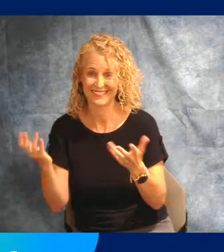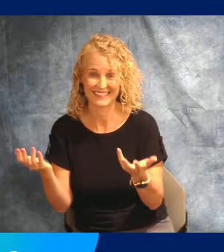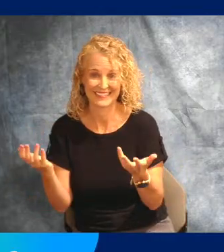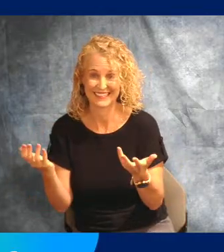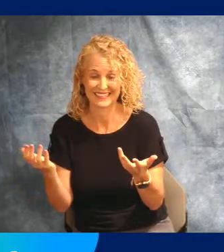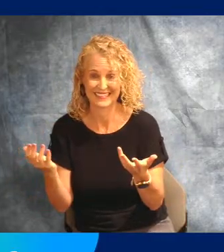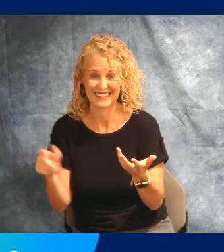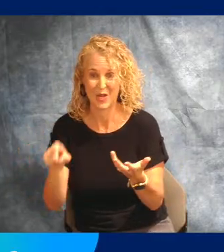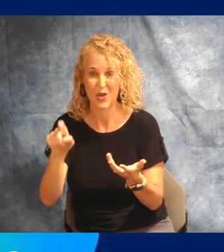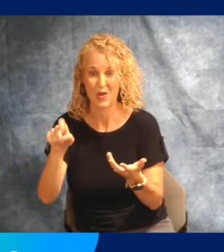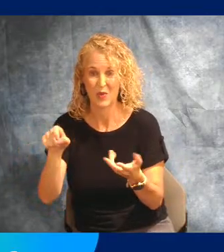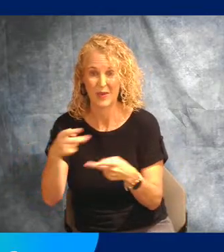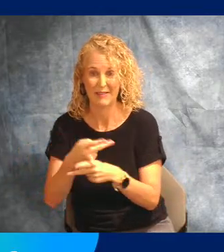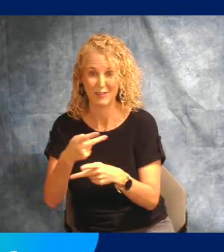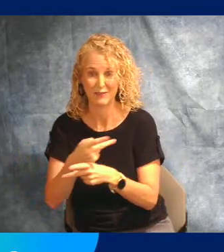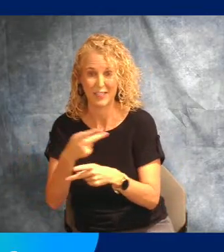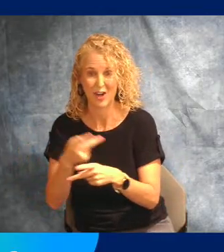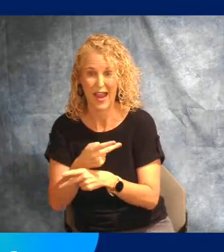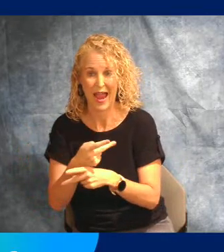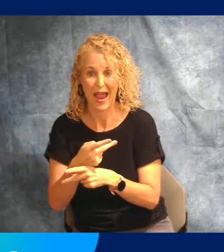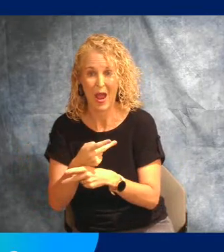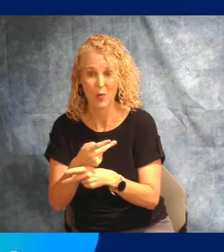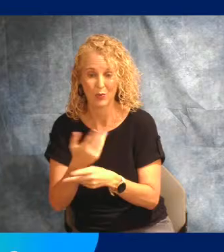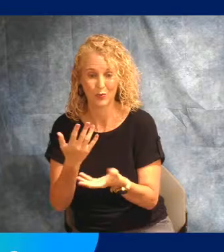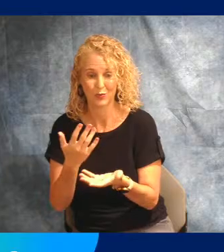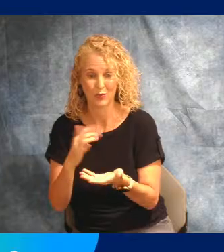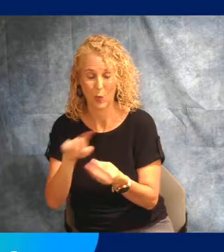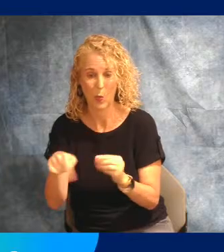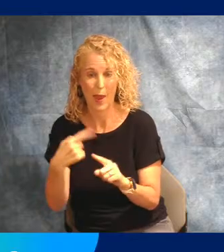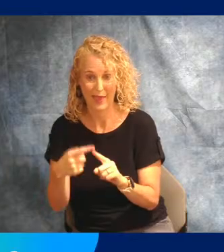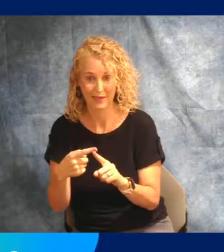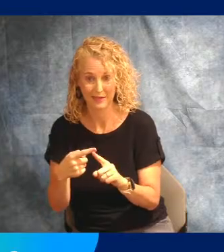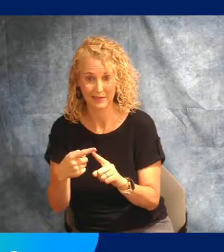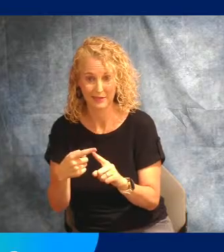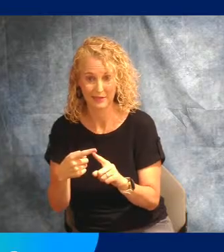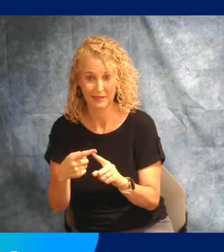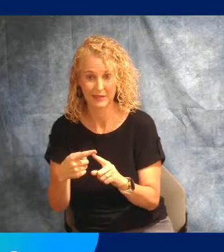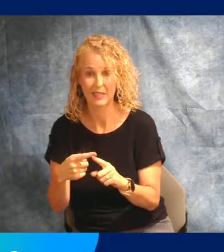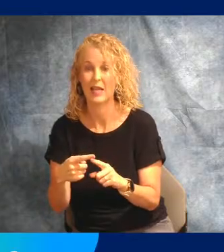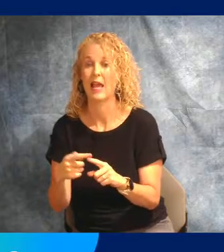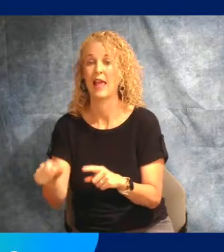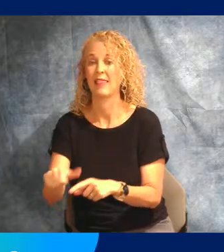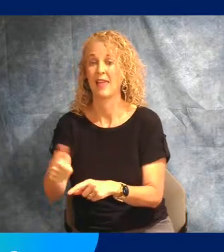in in that 30-day comment period. But we will come back and have another public comment period